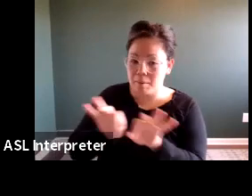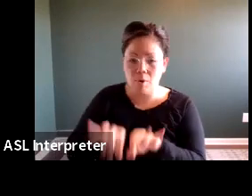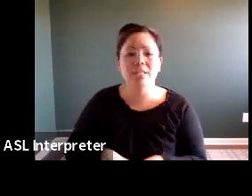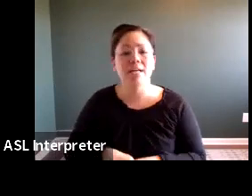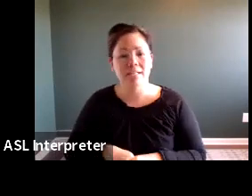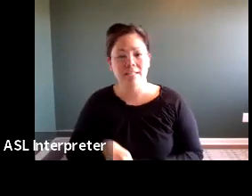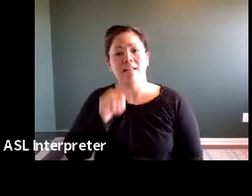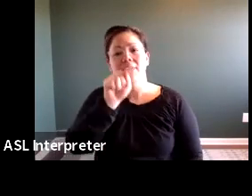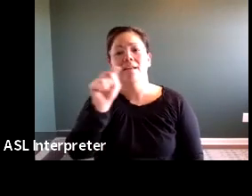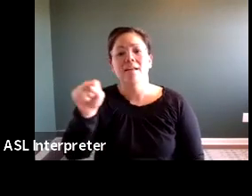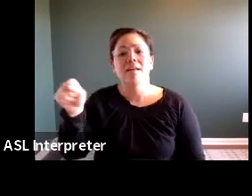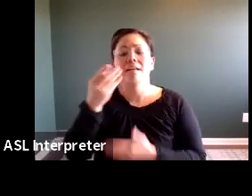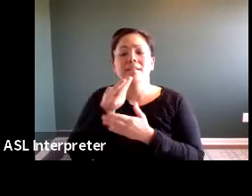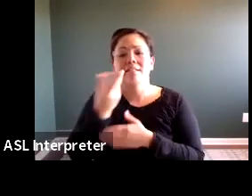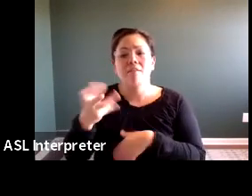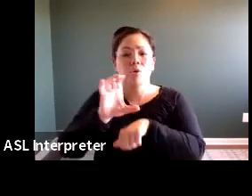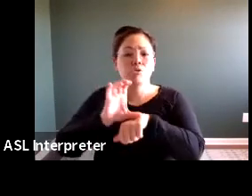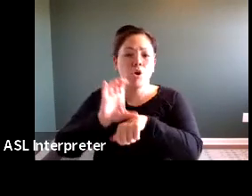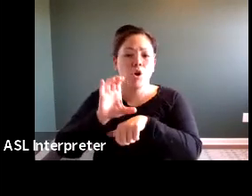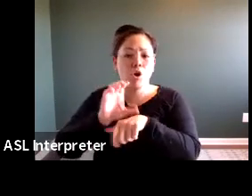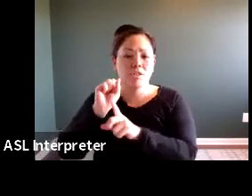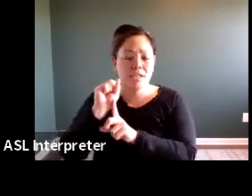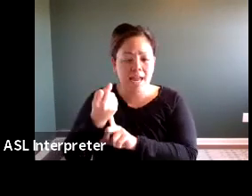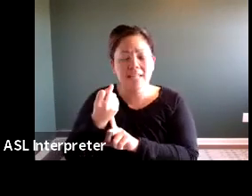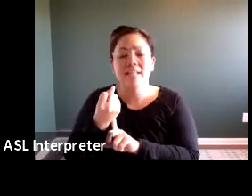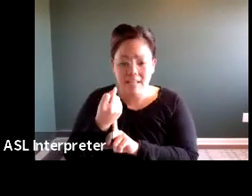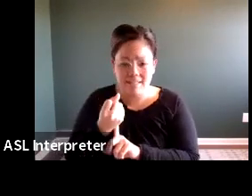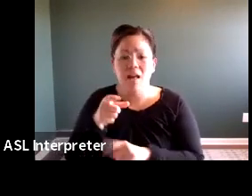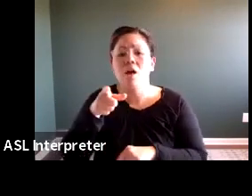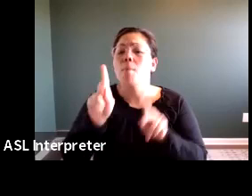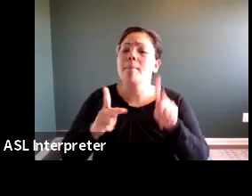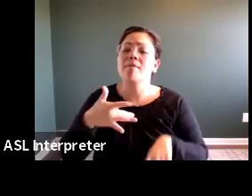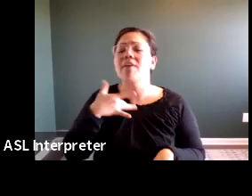and then another one after this, because we do believe, you know this is people who are comfortable being around each other.